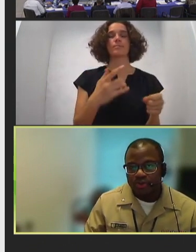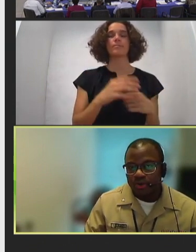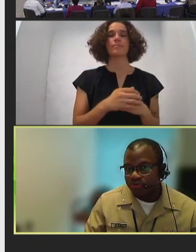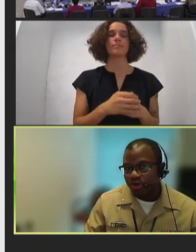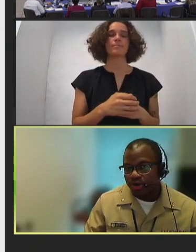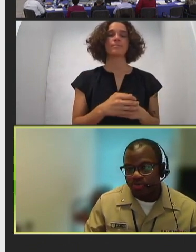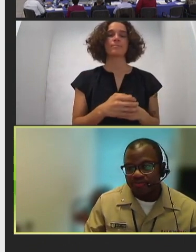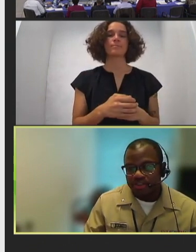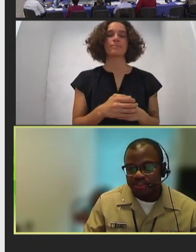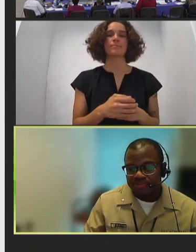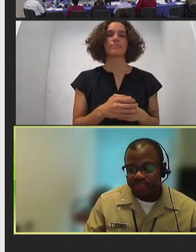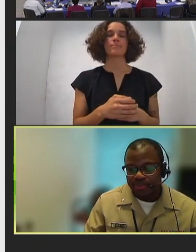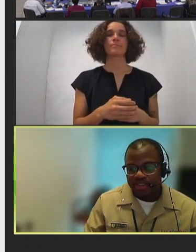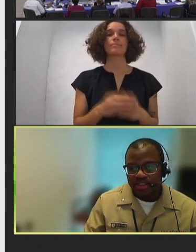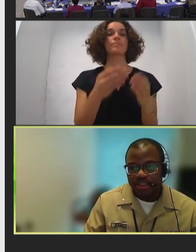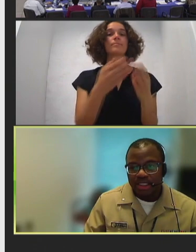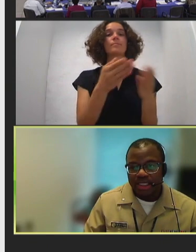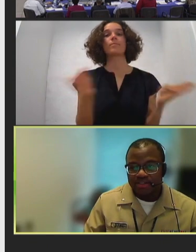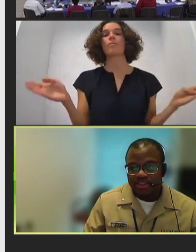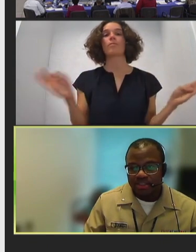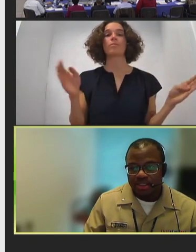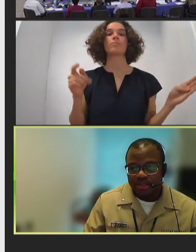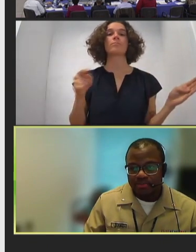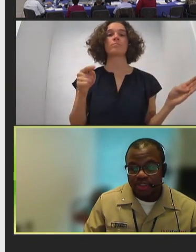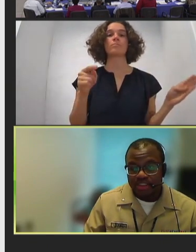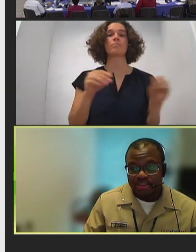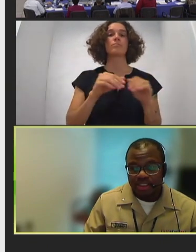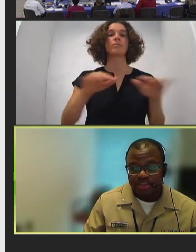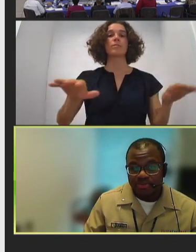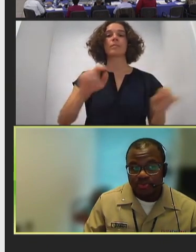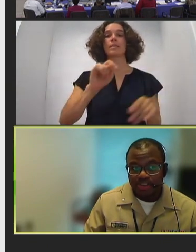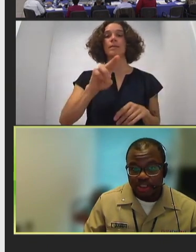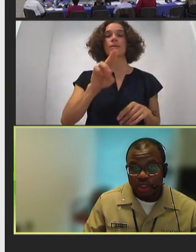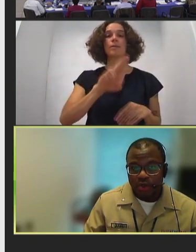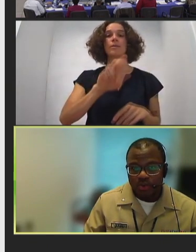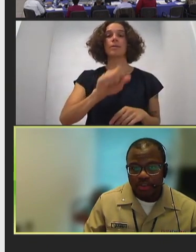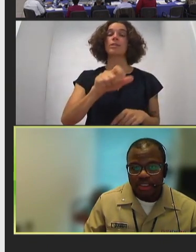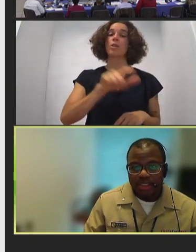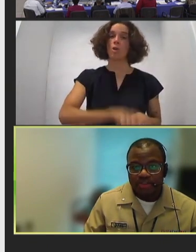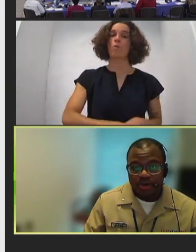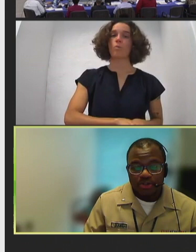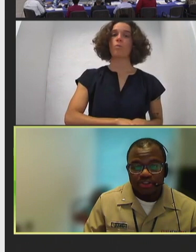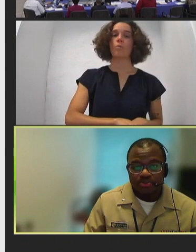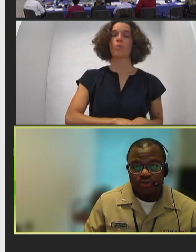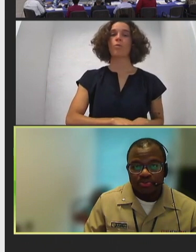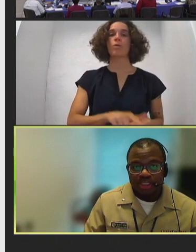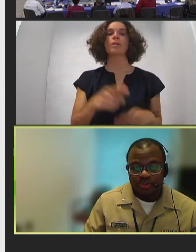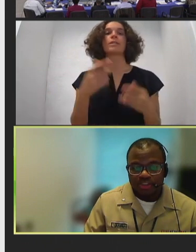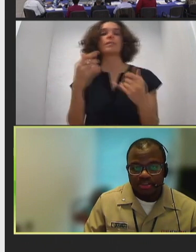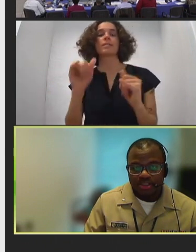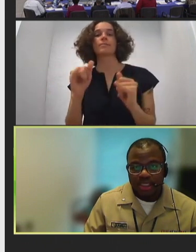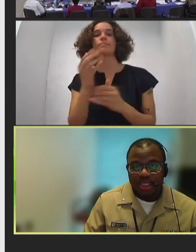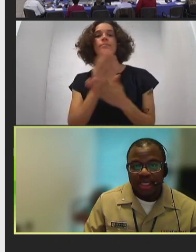the overall prevalence of TB in the United States is low, there are some groups at risk.